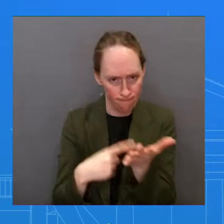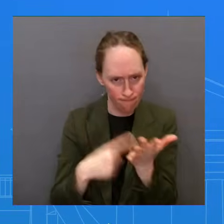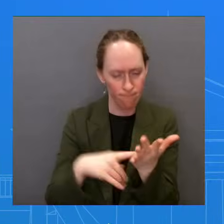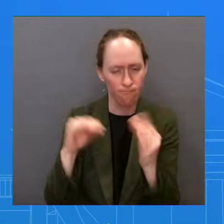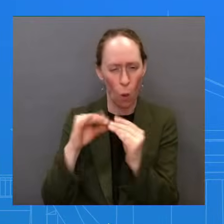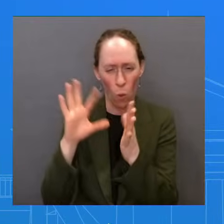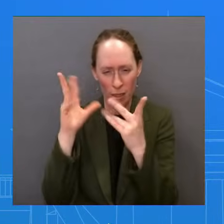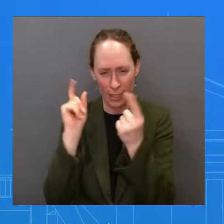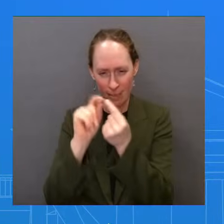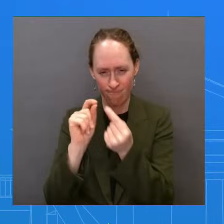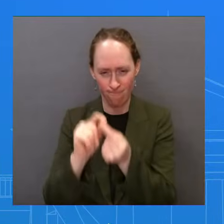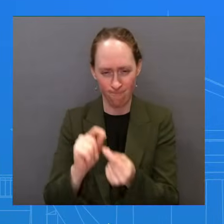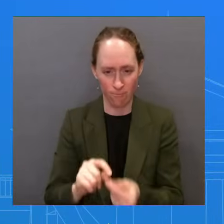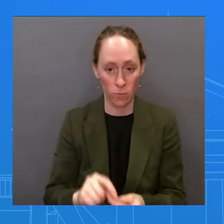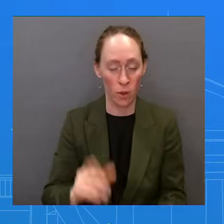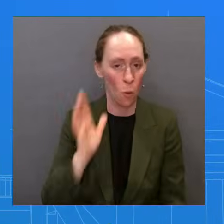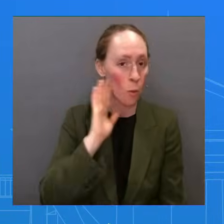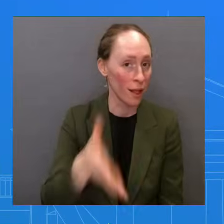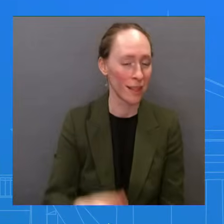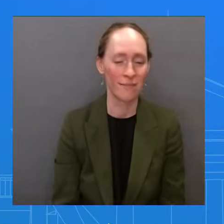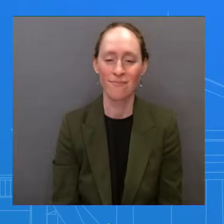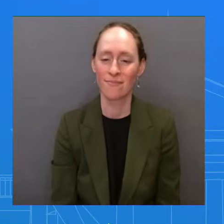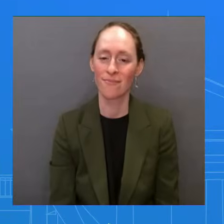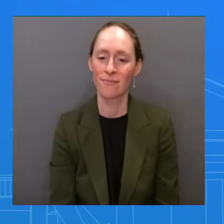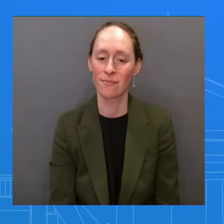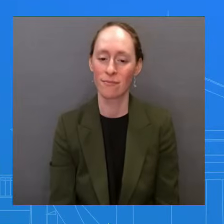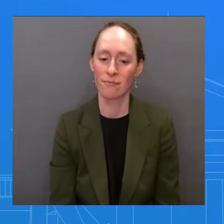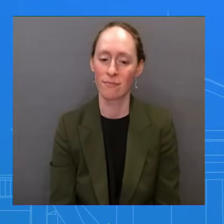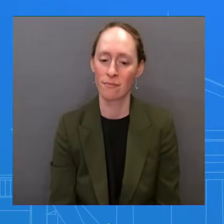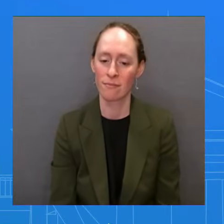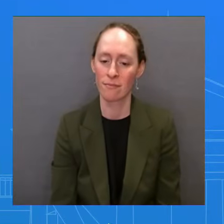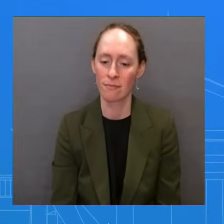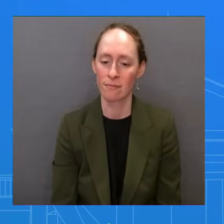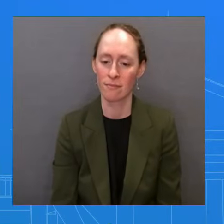Real quickly, so did the President decide to offer this meeting